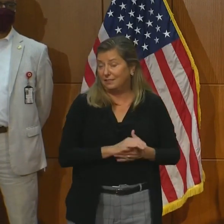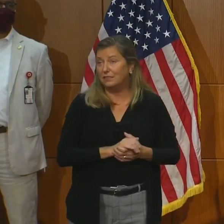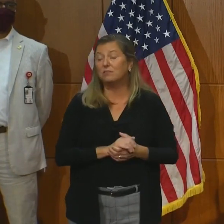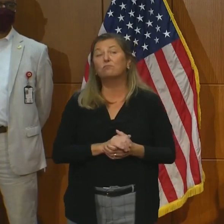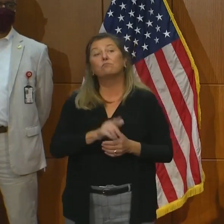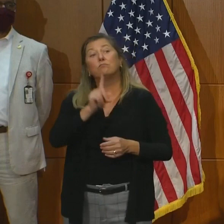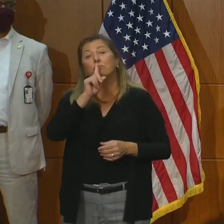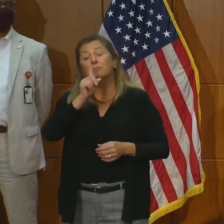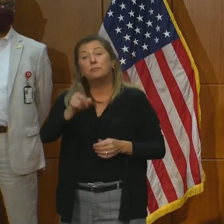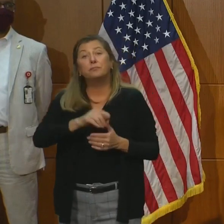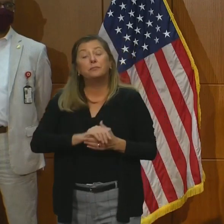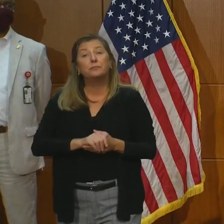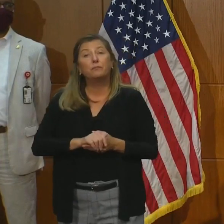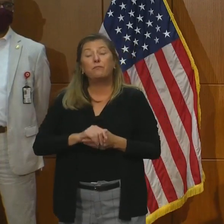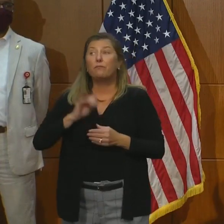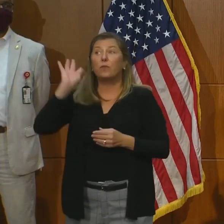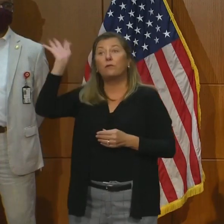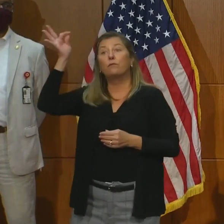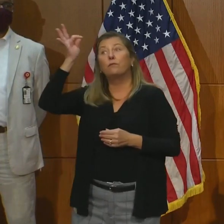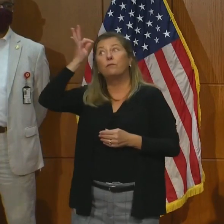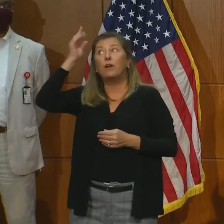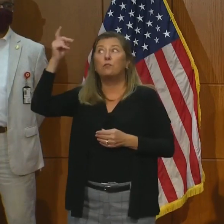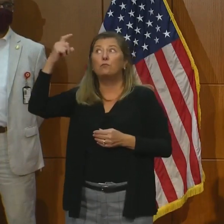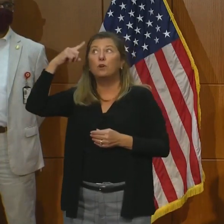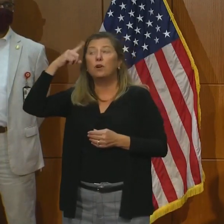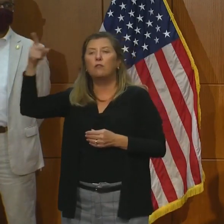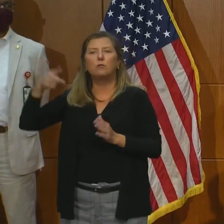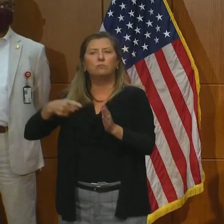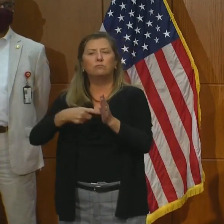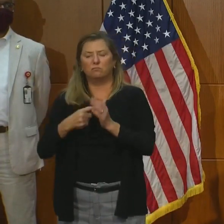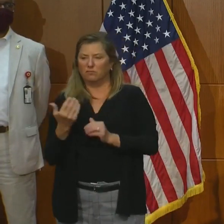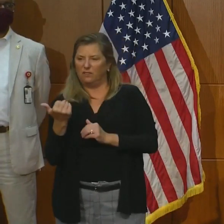MUCH QUICKER THAN MOST OTHER STATES WE TOOK THEM A LOT MORE